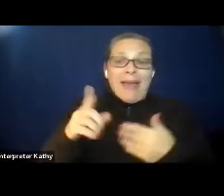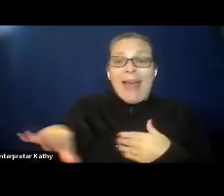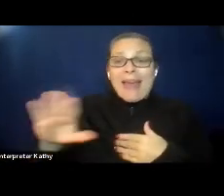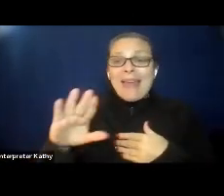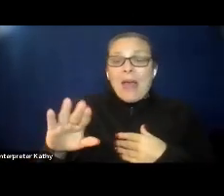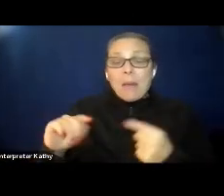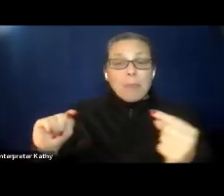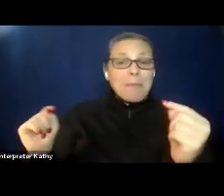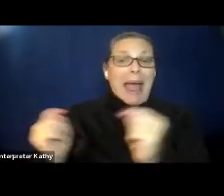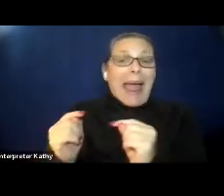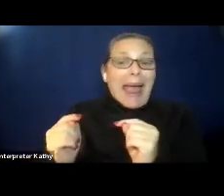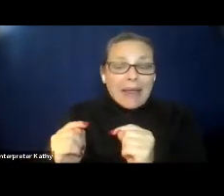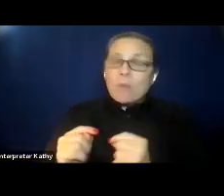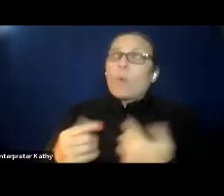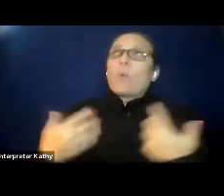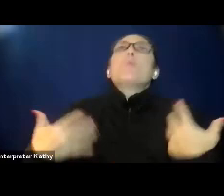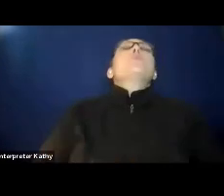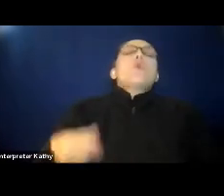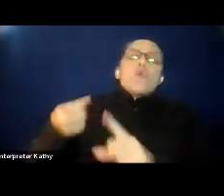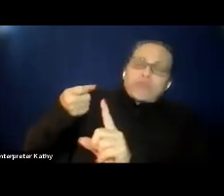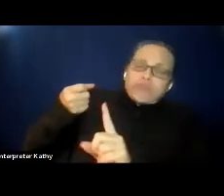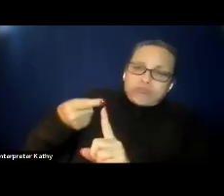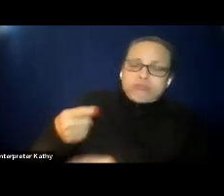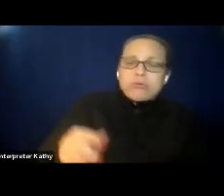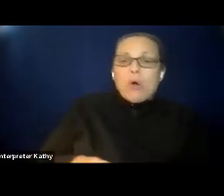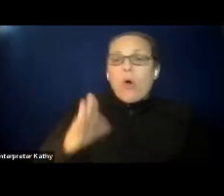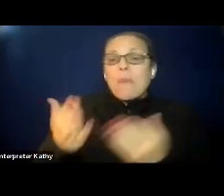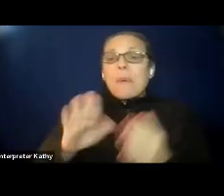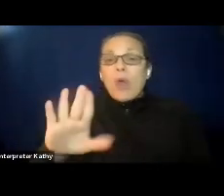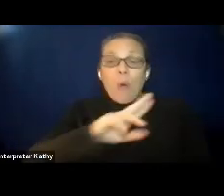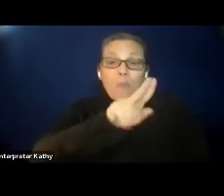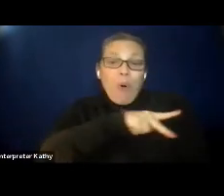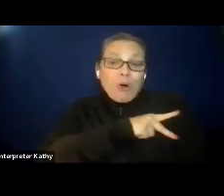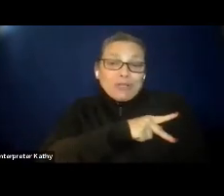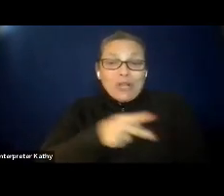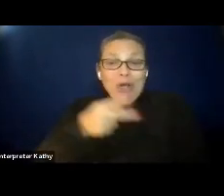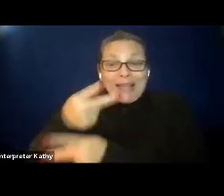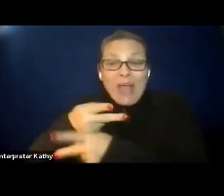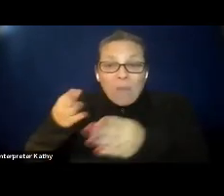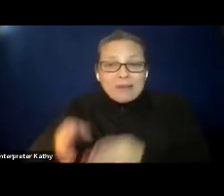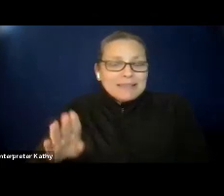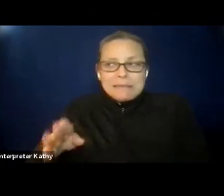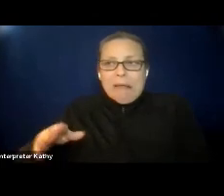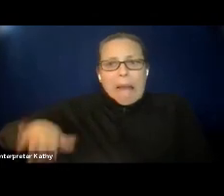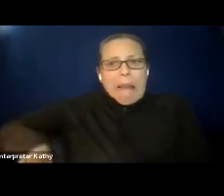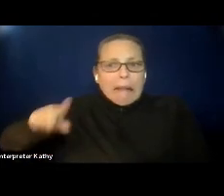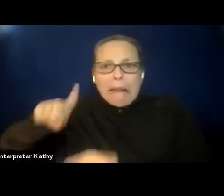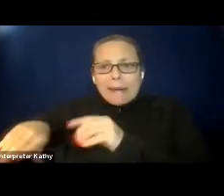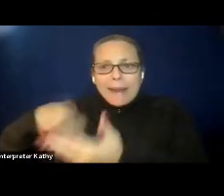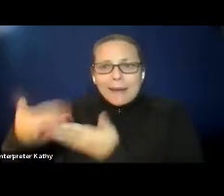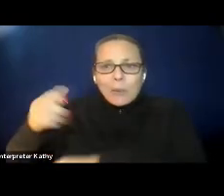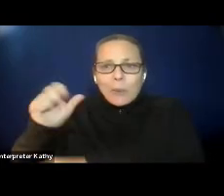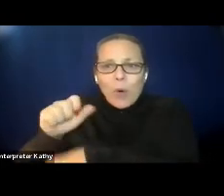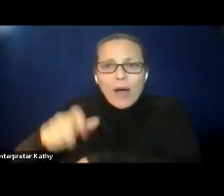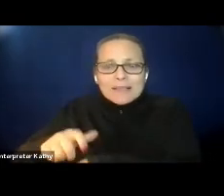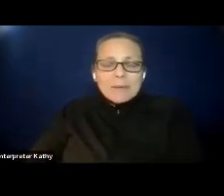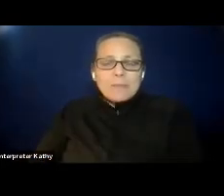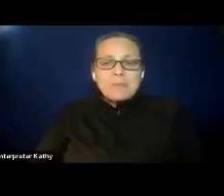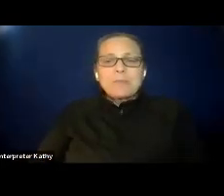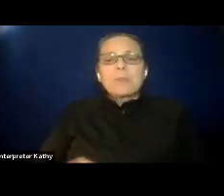may take longer to get ready in the more morning or to get greed because their pain is acting up that day